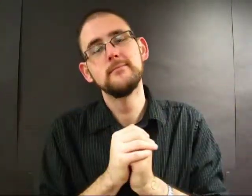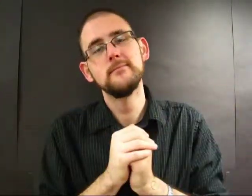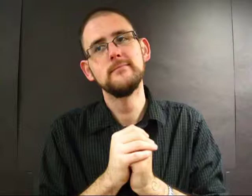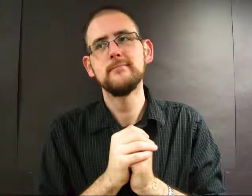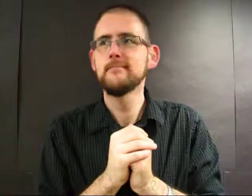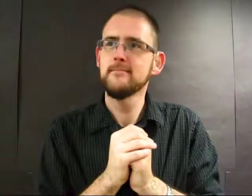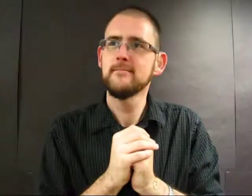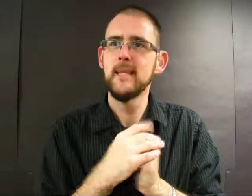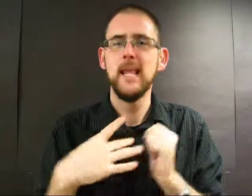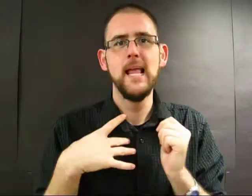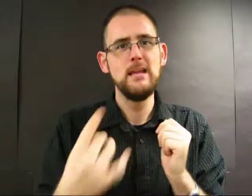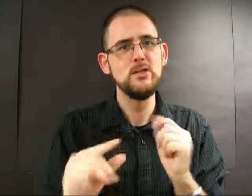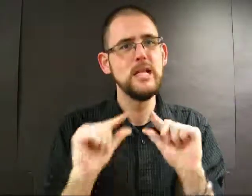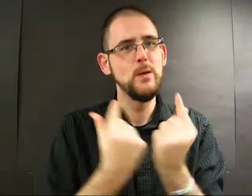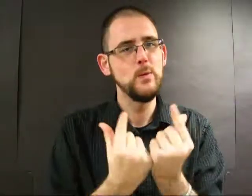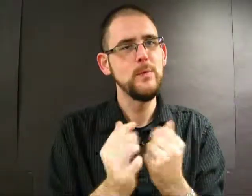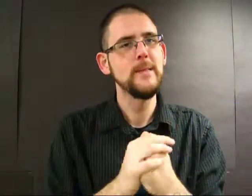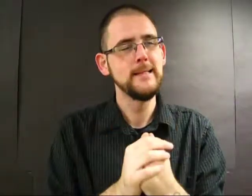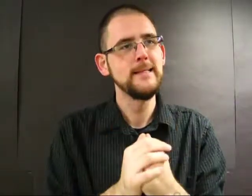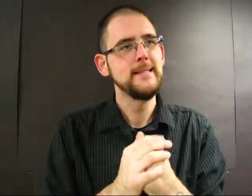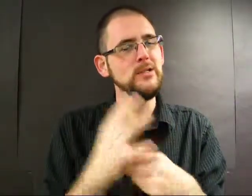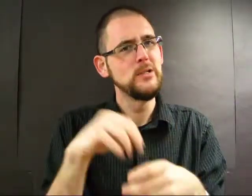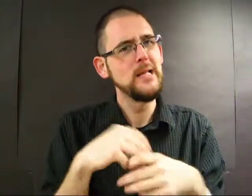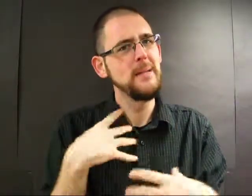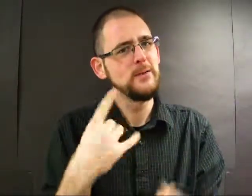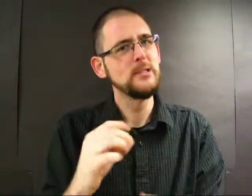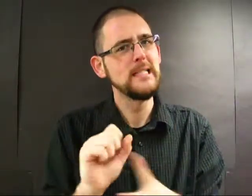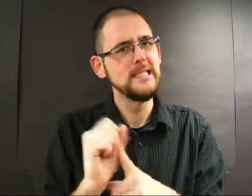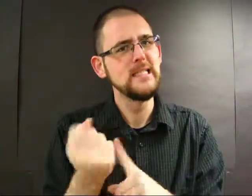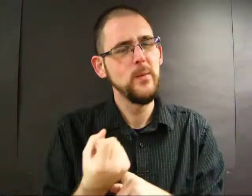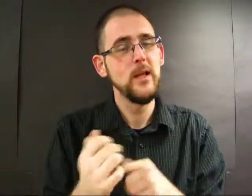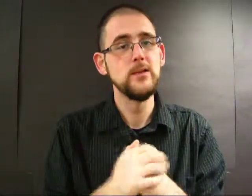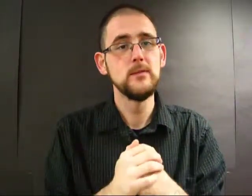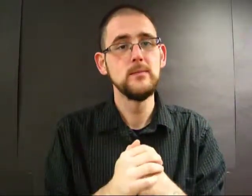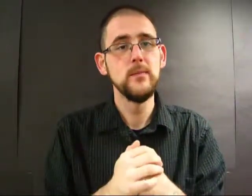They're a fascinating group who also get in interesting situations.